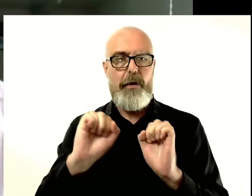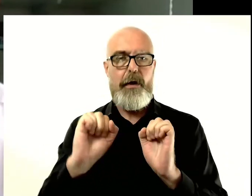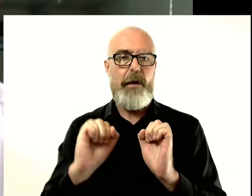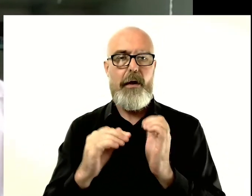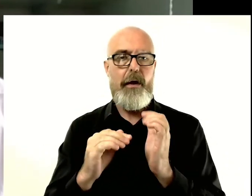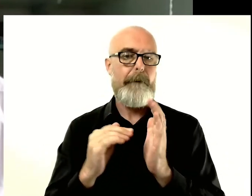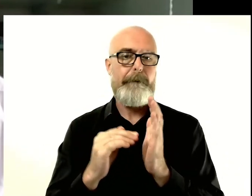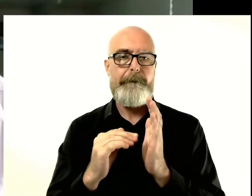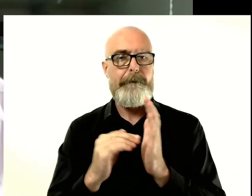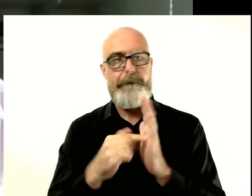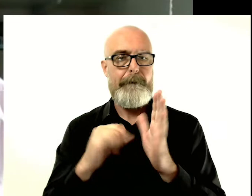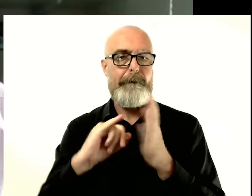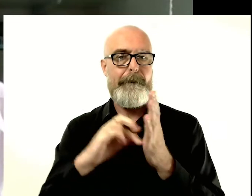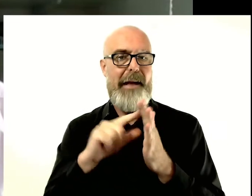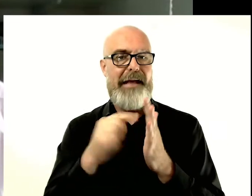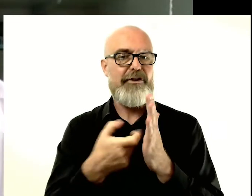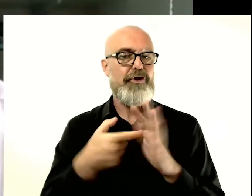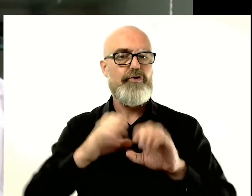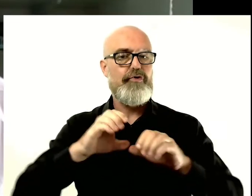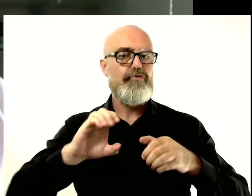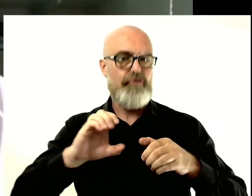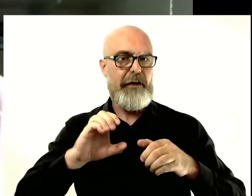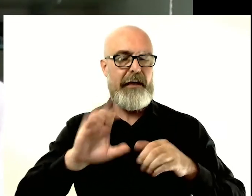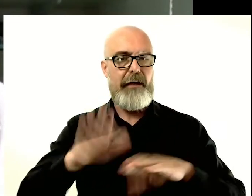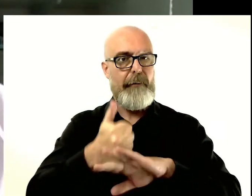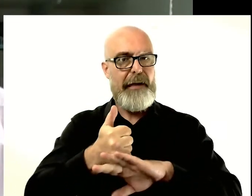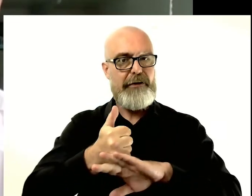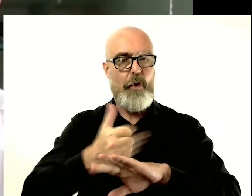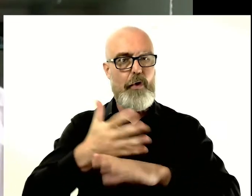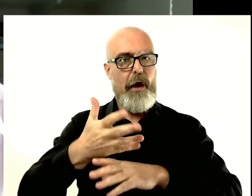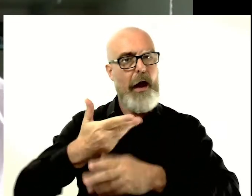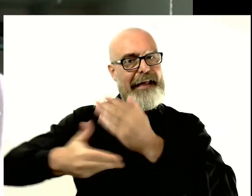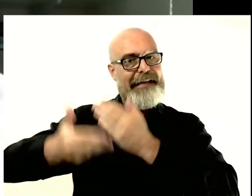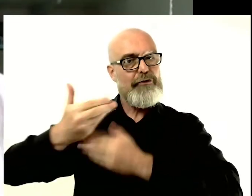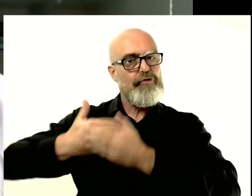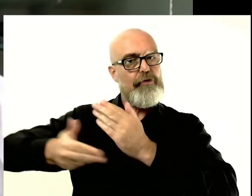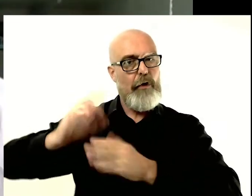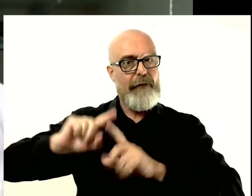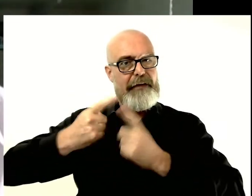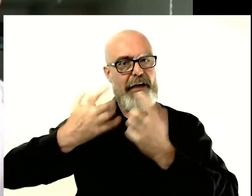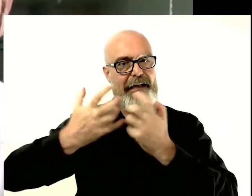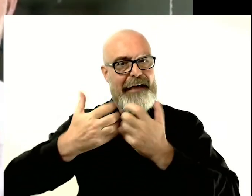project as part of her Master's degree